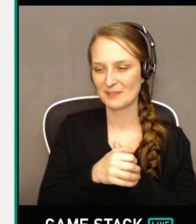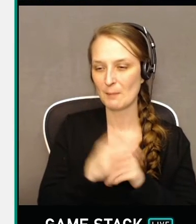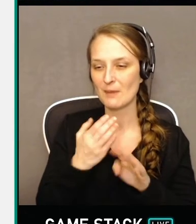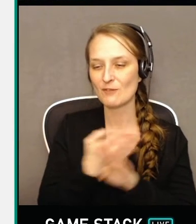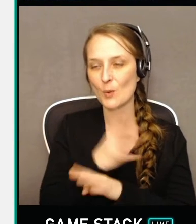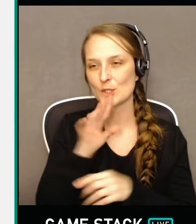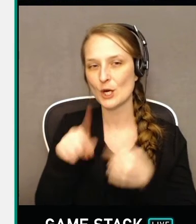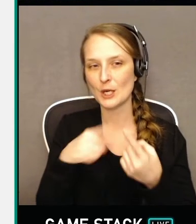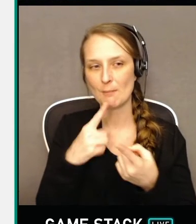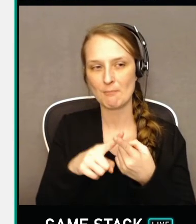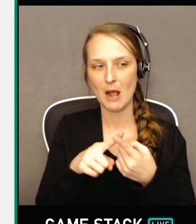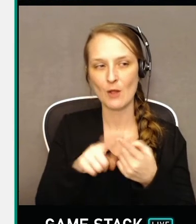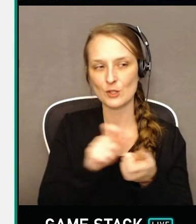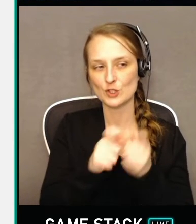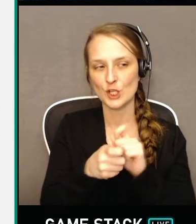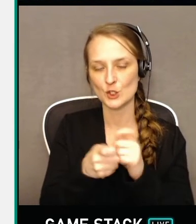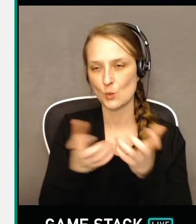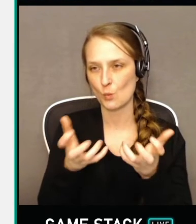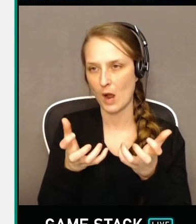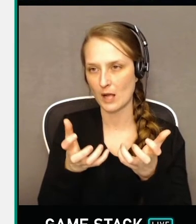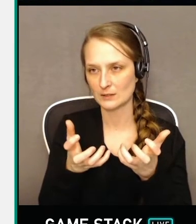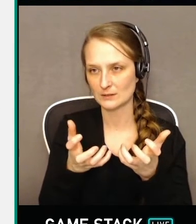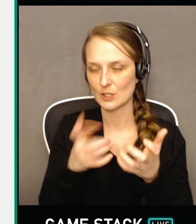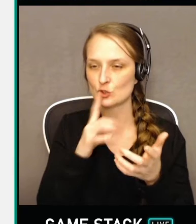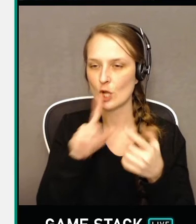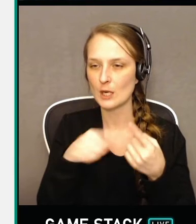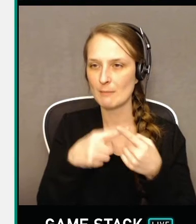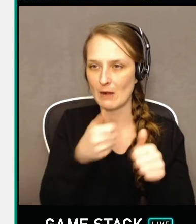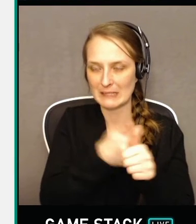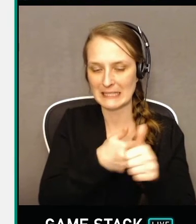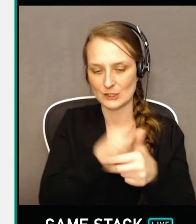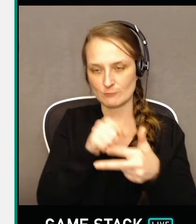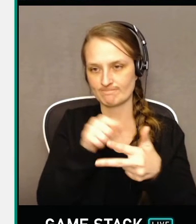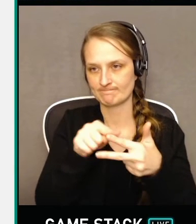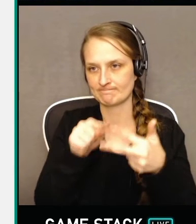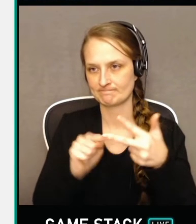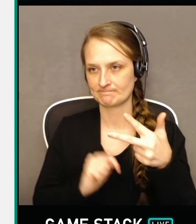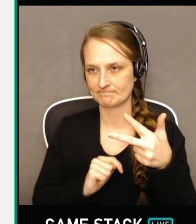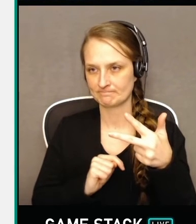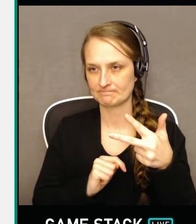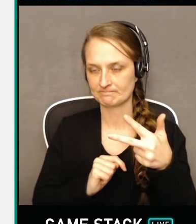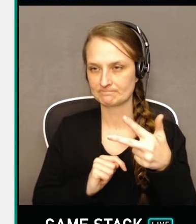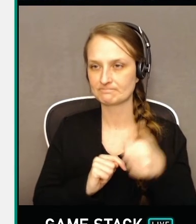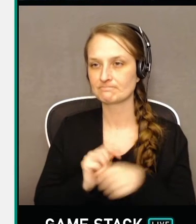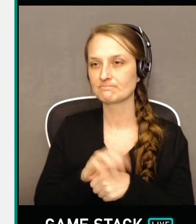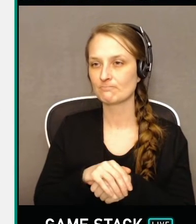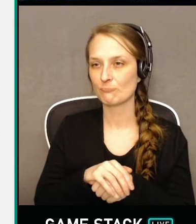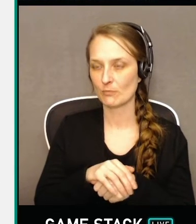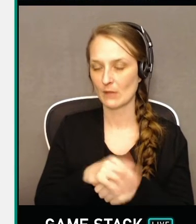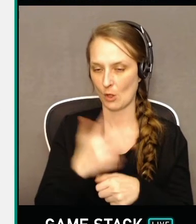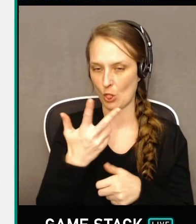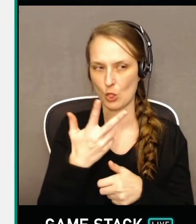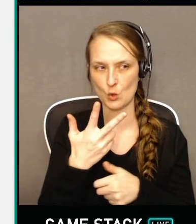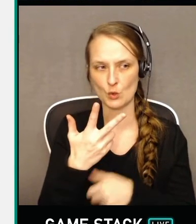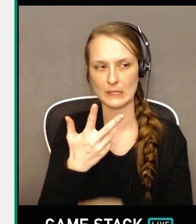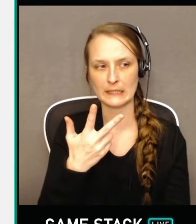you want to make, lets quickly talk about the contents of each Agility SDK. Each SDK contains the D3D12 core that a developer will